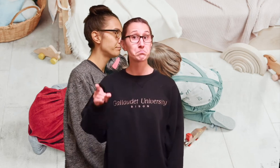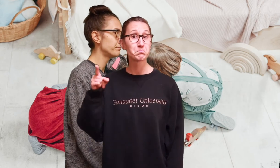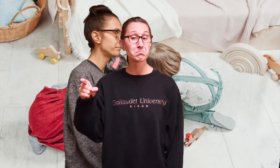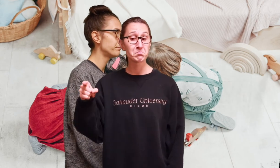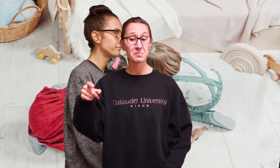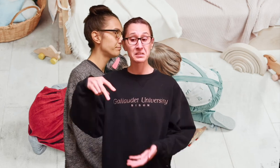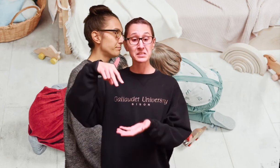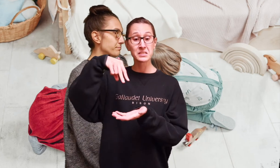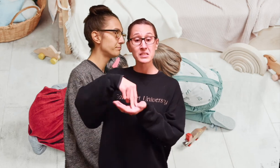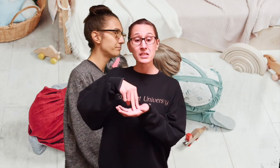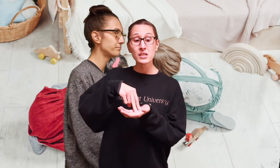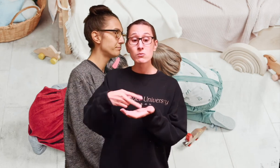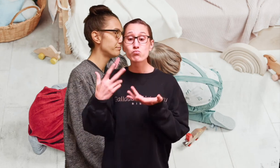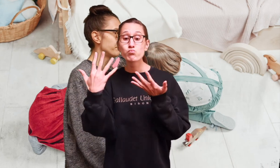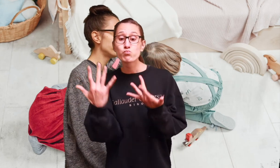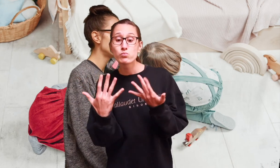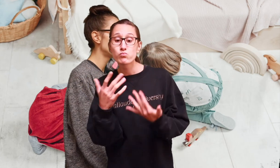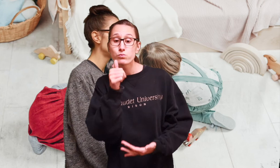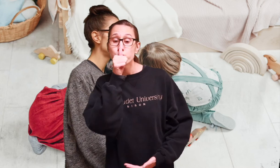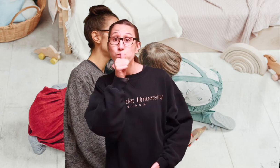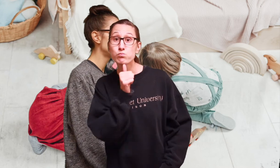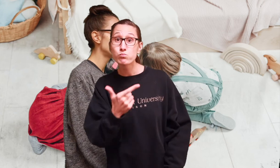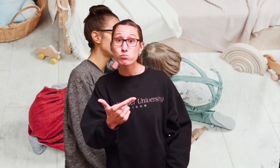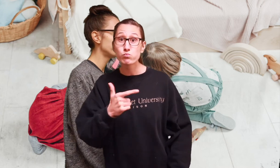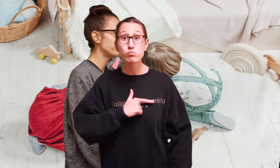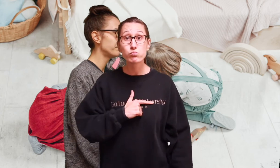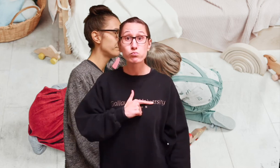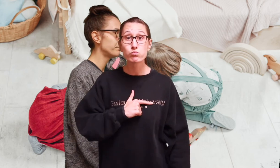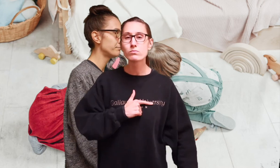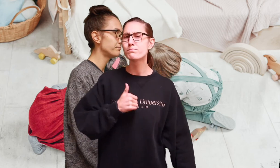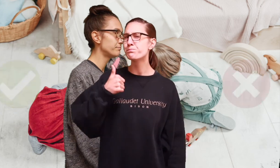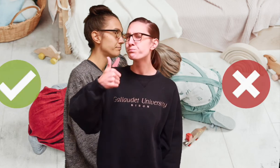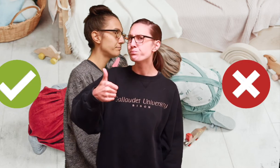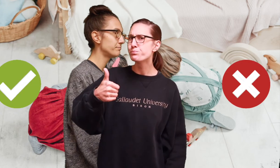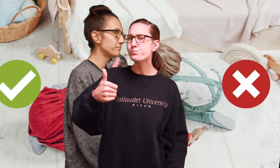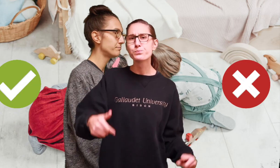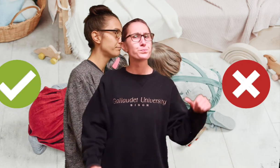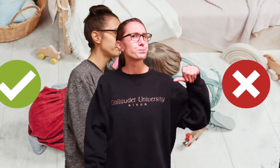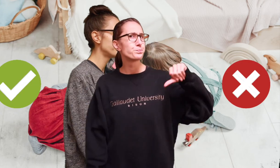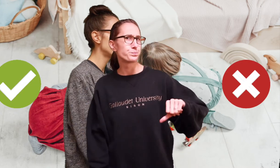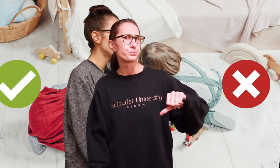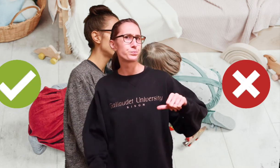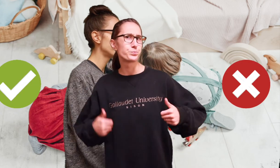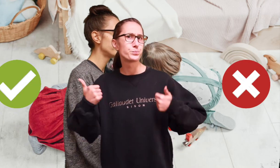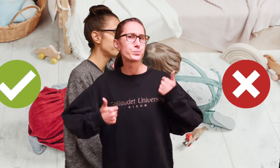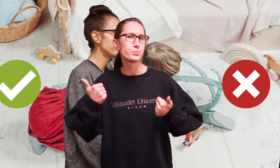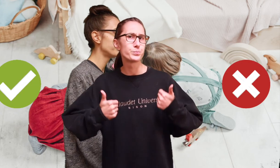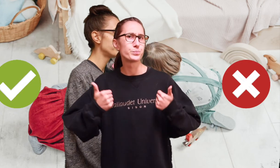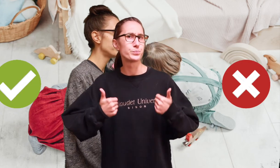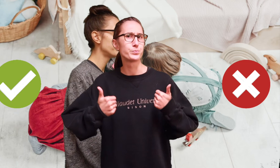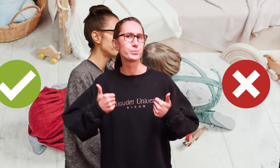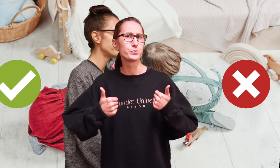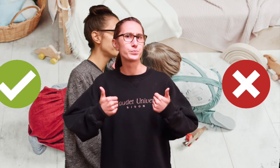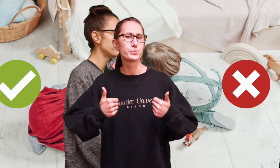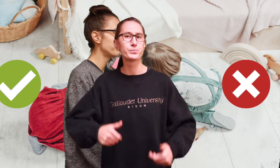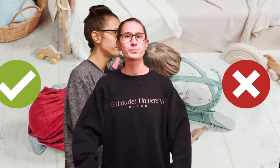Is waiting patiently for your turn good or bad?